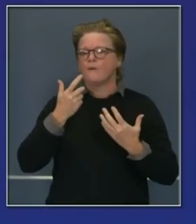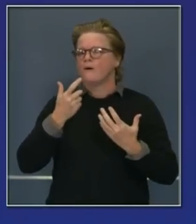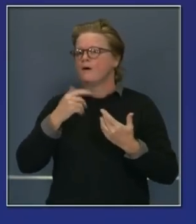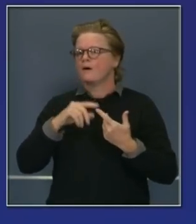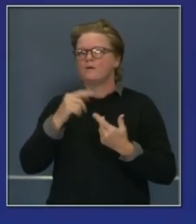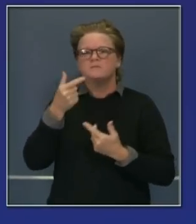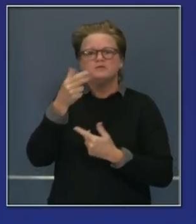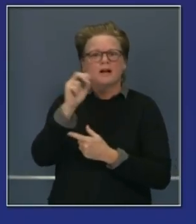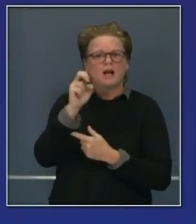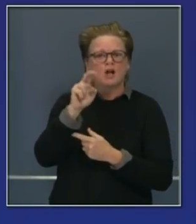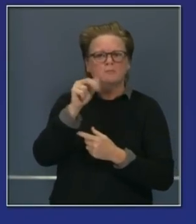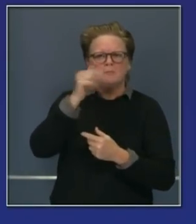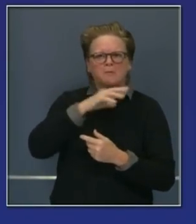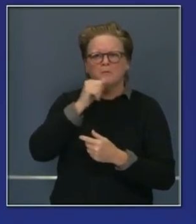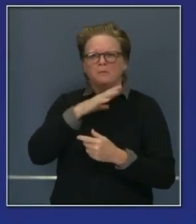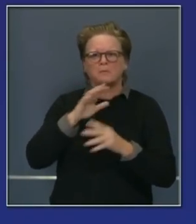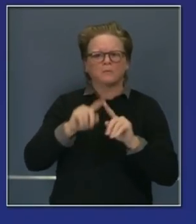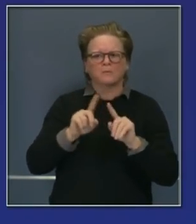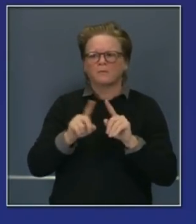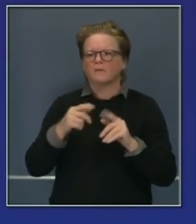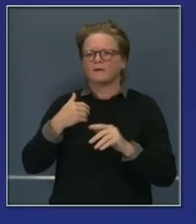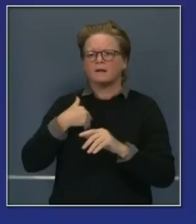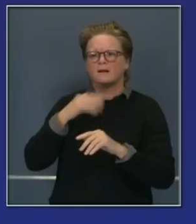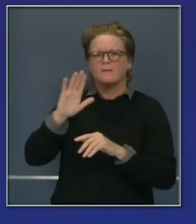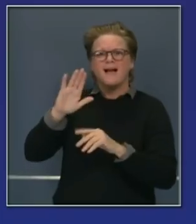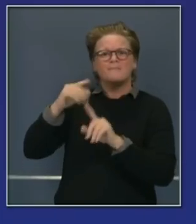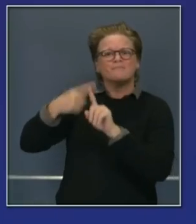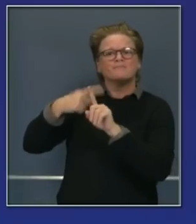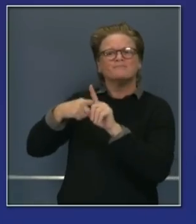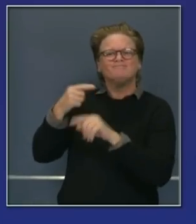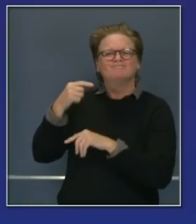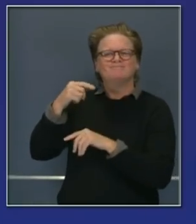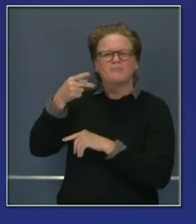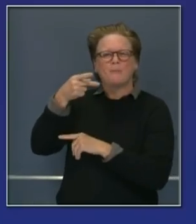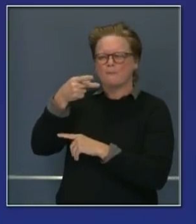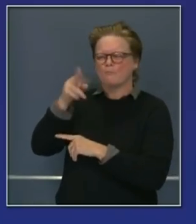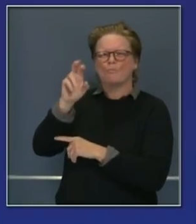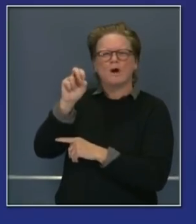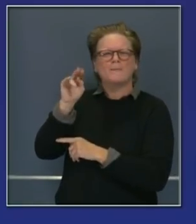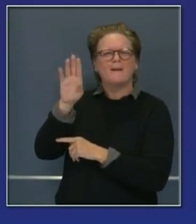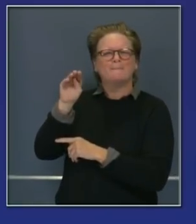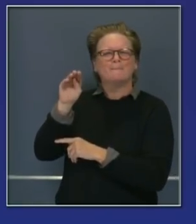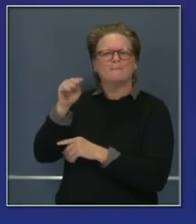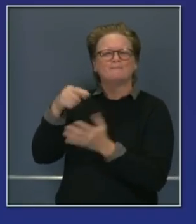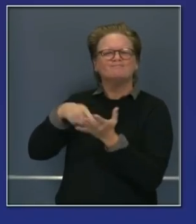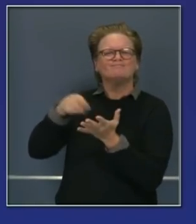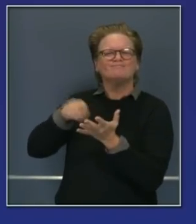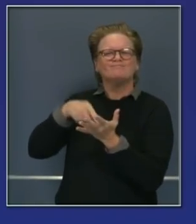AGE AND GENDER. THOSE BEING IMPACTED BY THIS DECISION. AND, THOSE OF US WITH